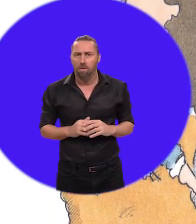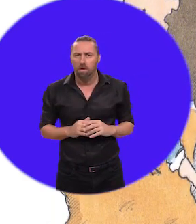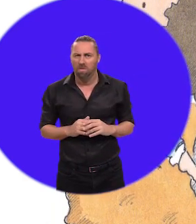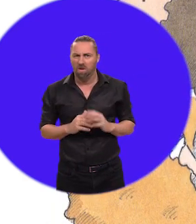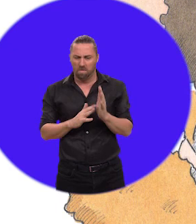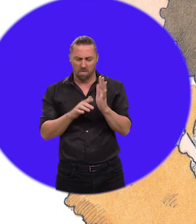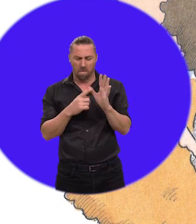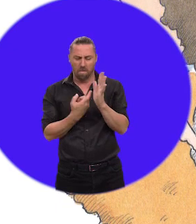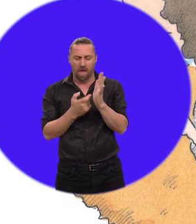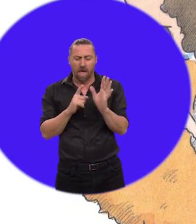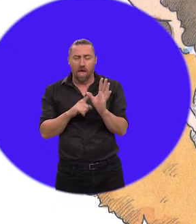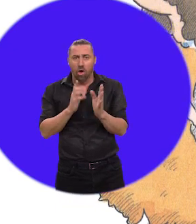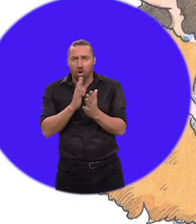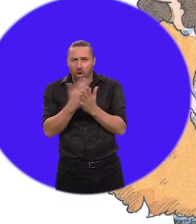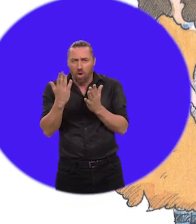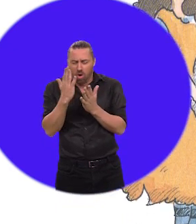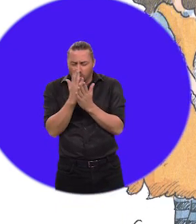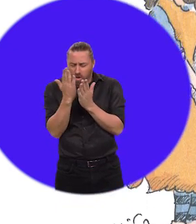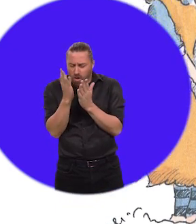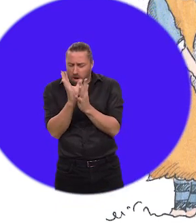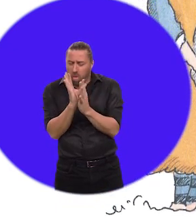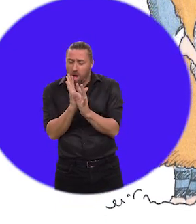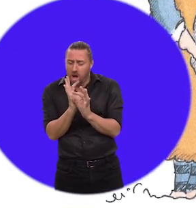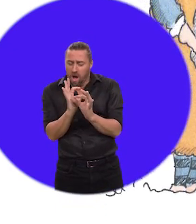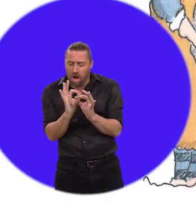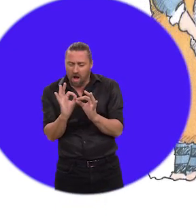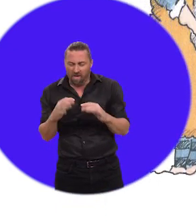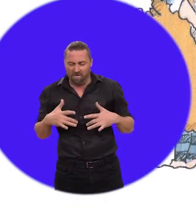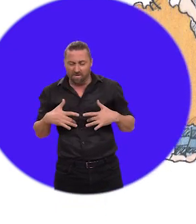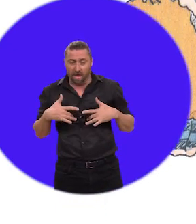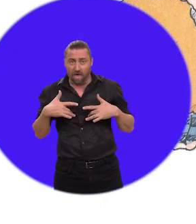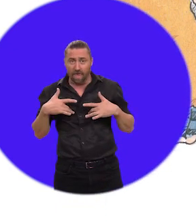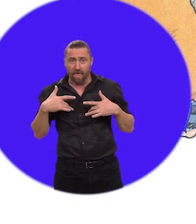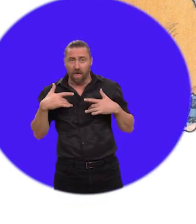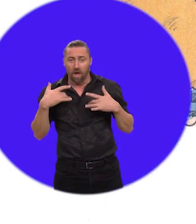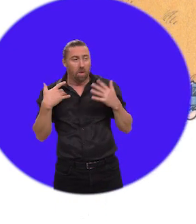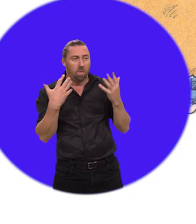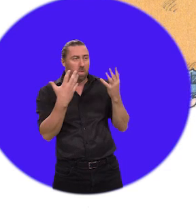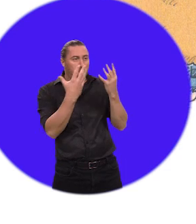Soon she became so quiet, she felt like she just wasn't there.